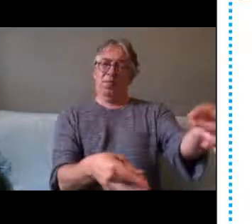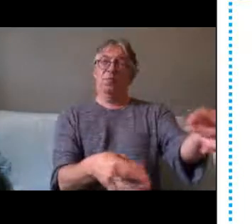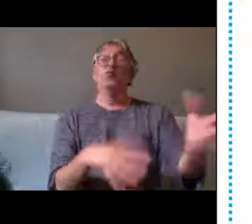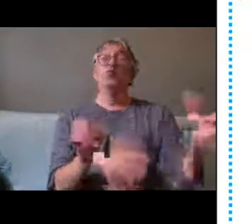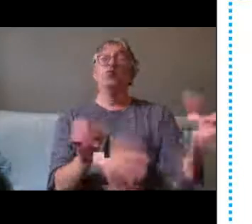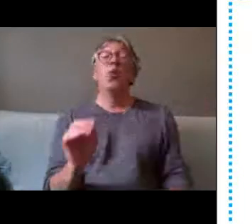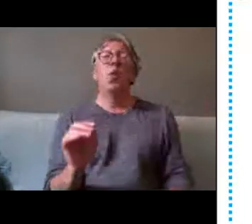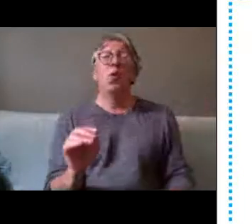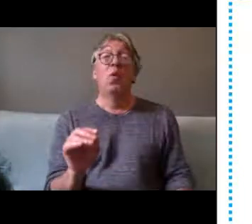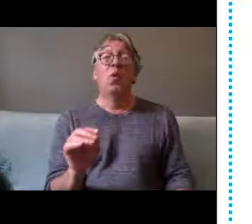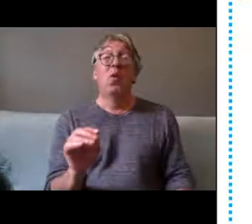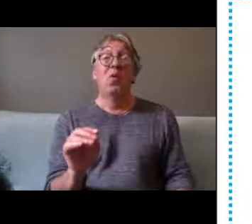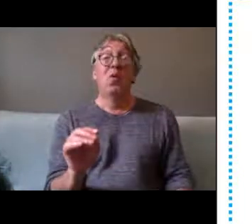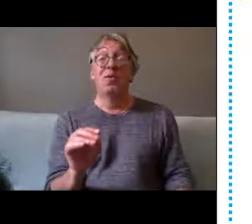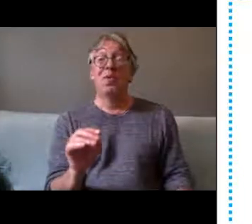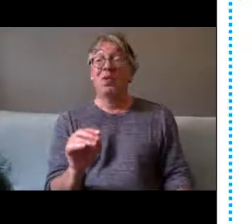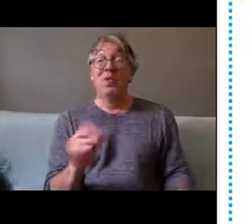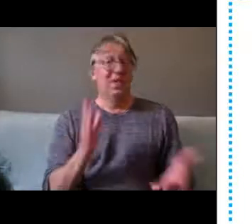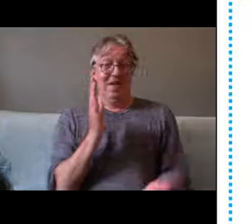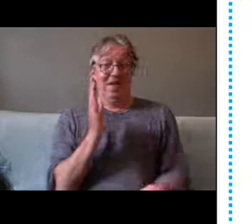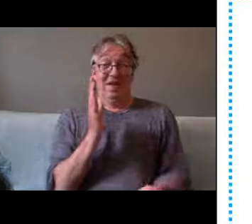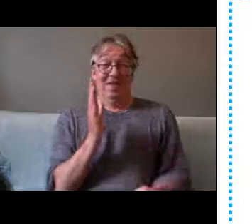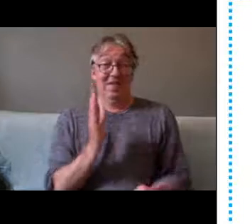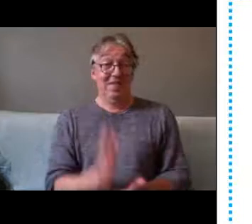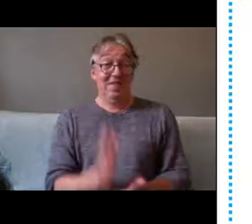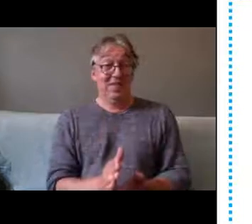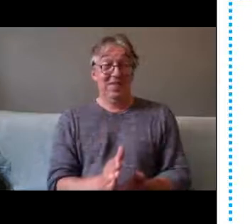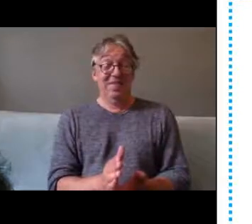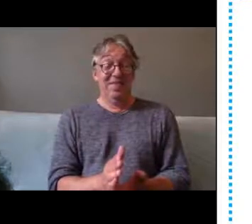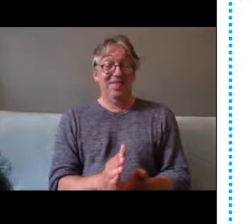on what we had initially planned to do at the beginning of the year.